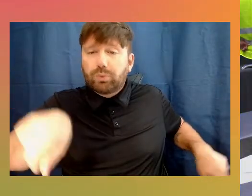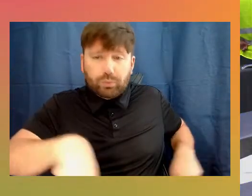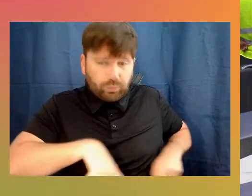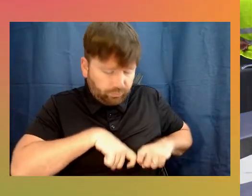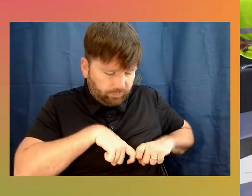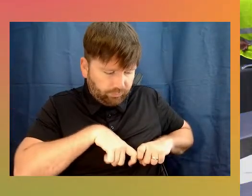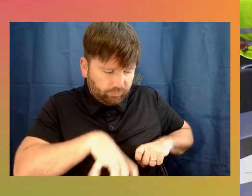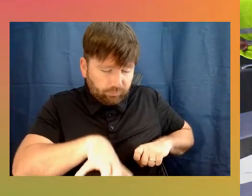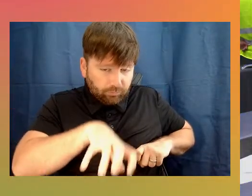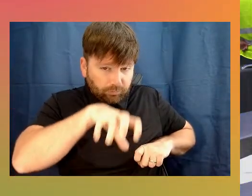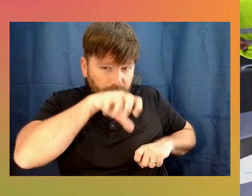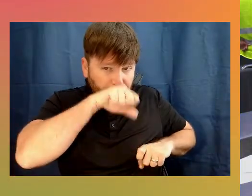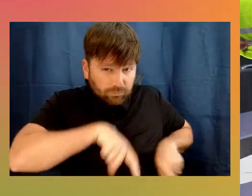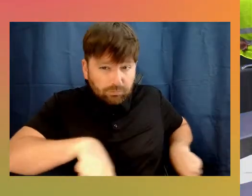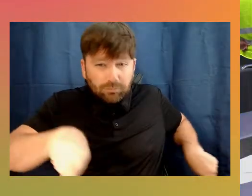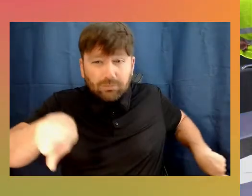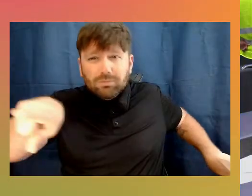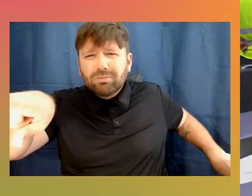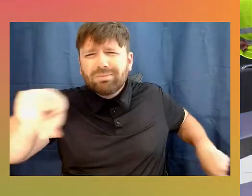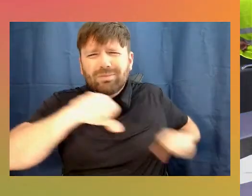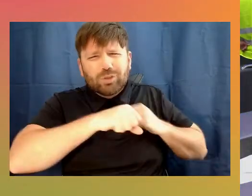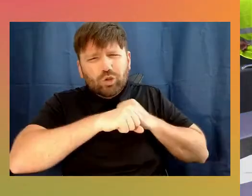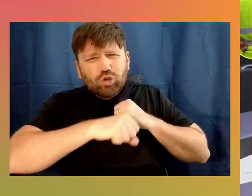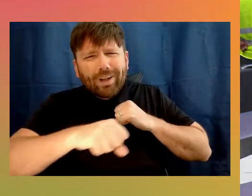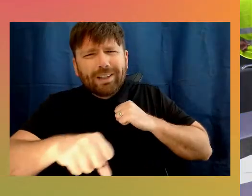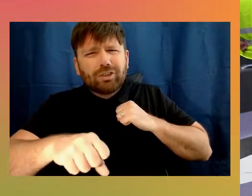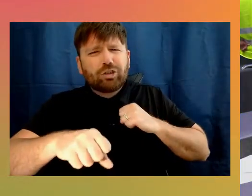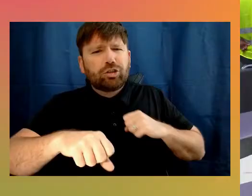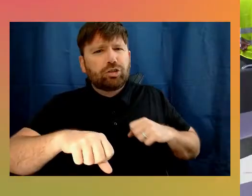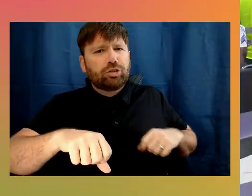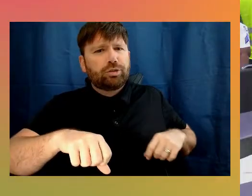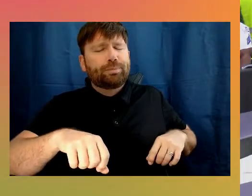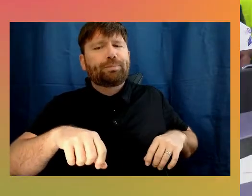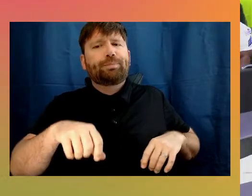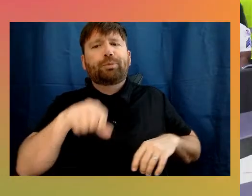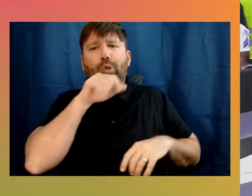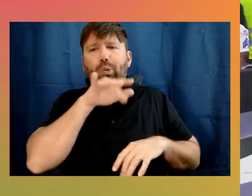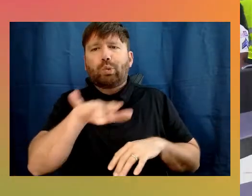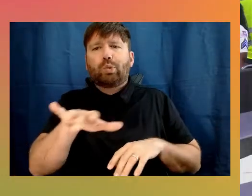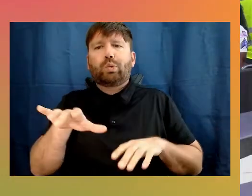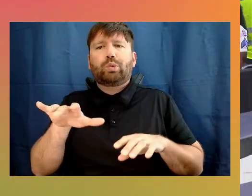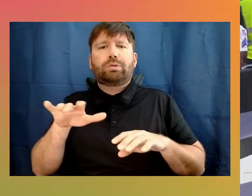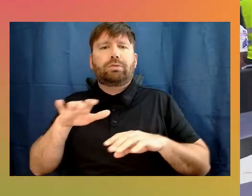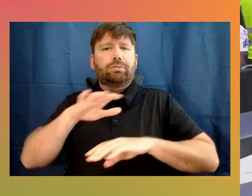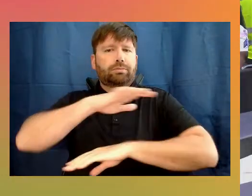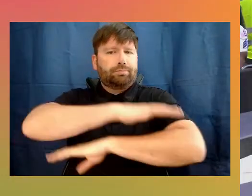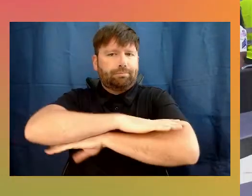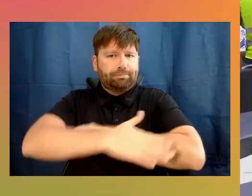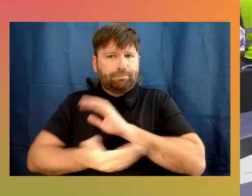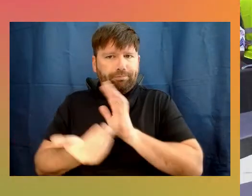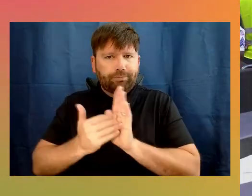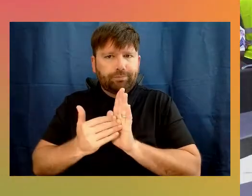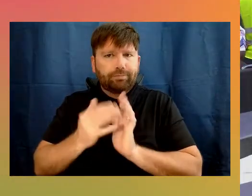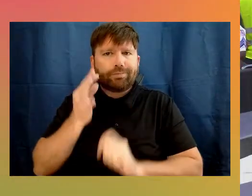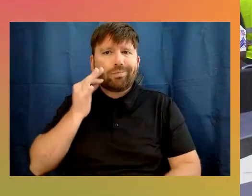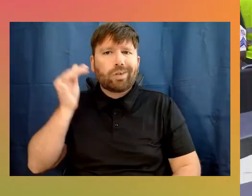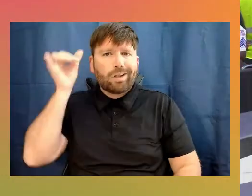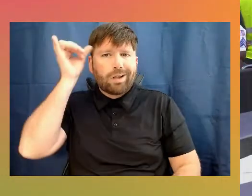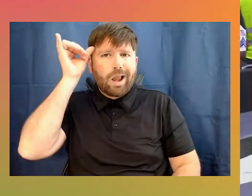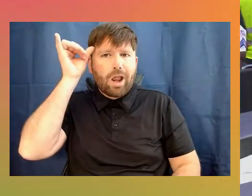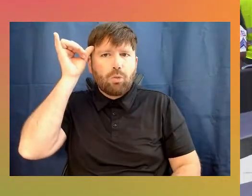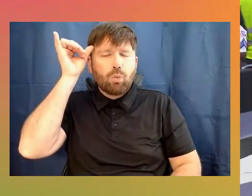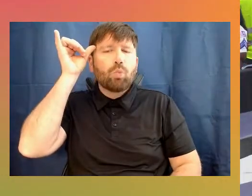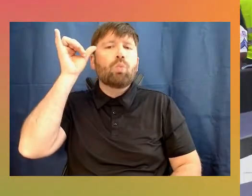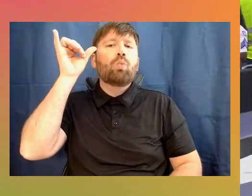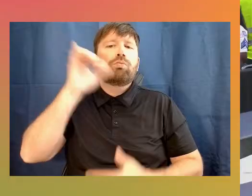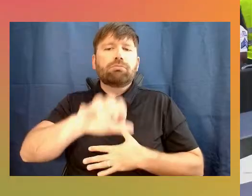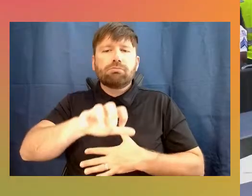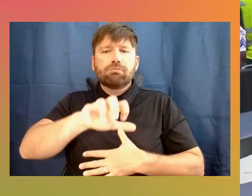BIG BREATH.